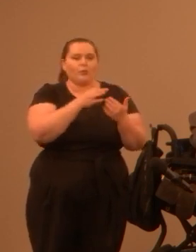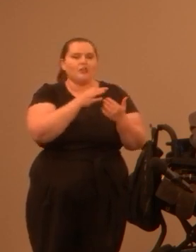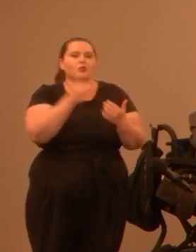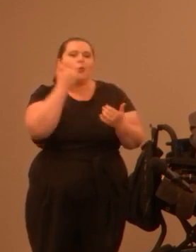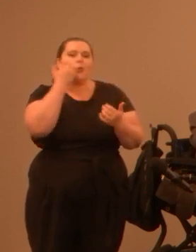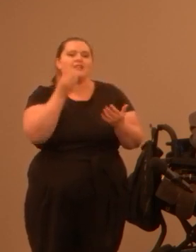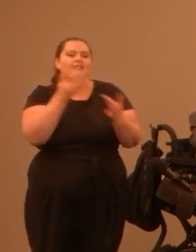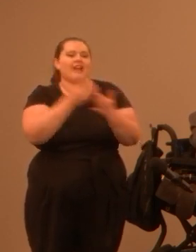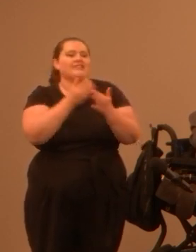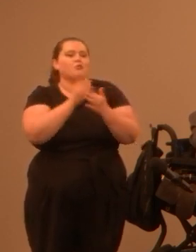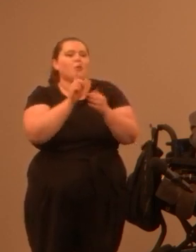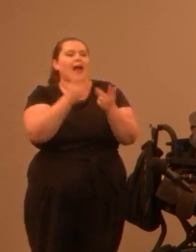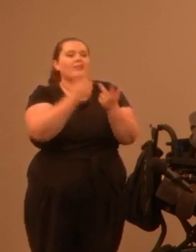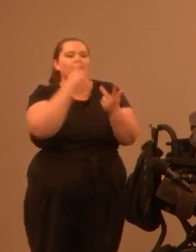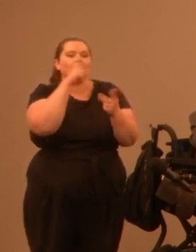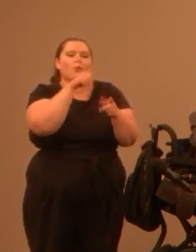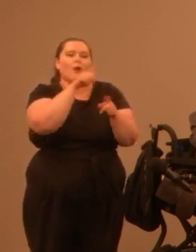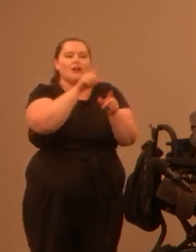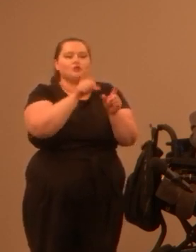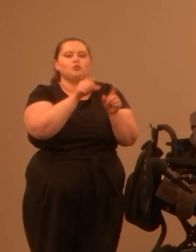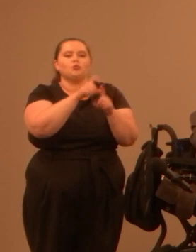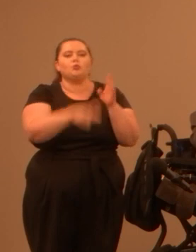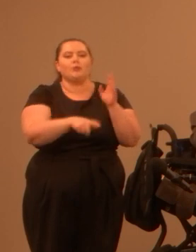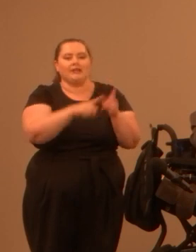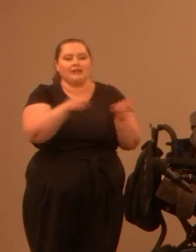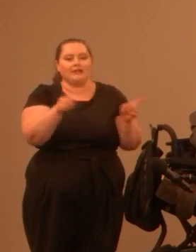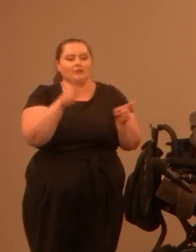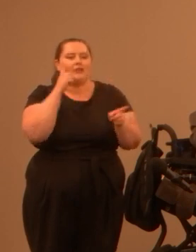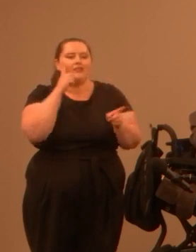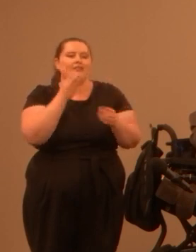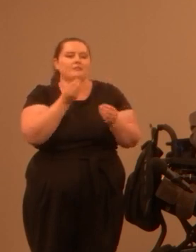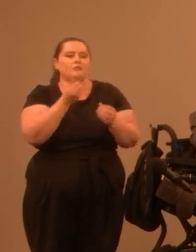people are doing, and I think there's some very good examples of accessibility,